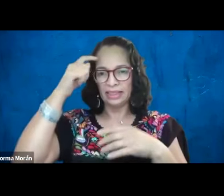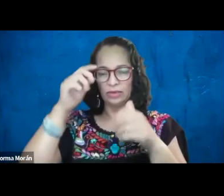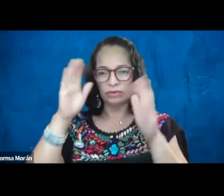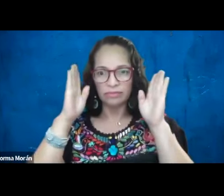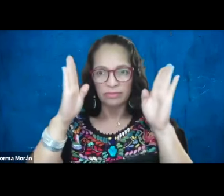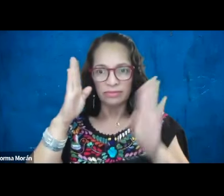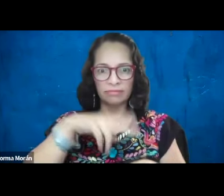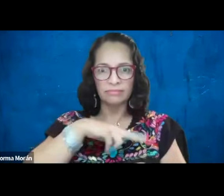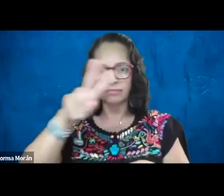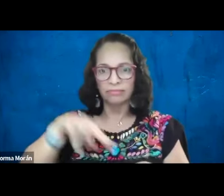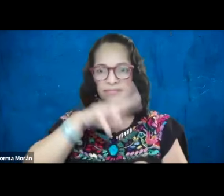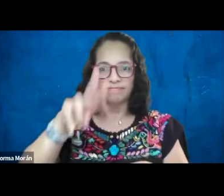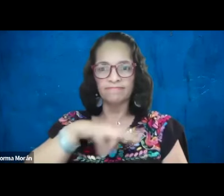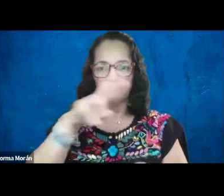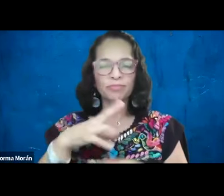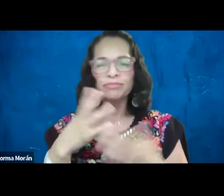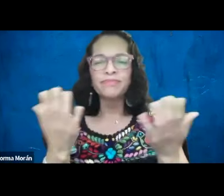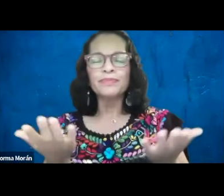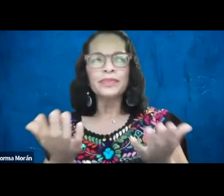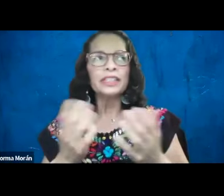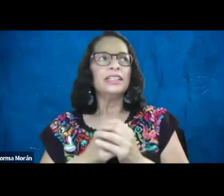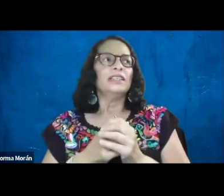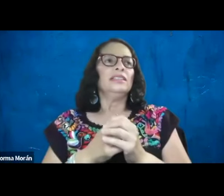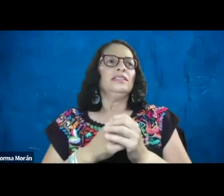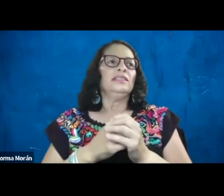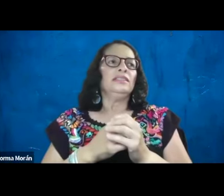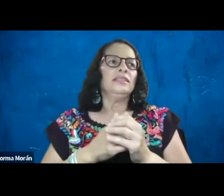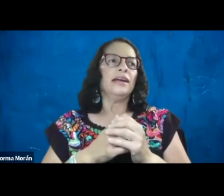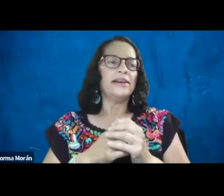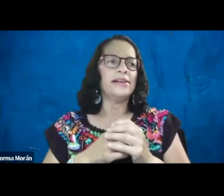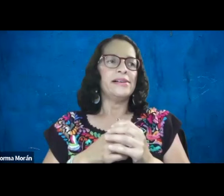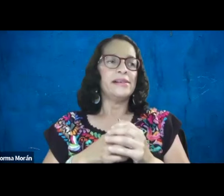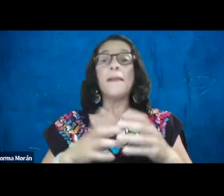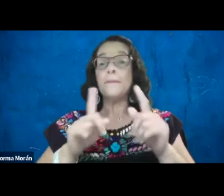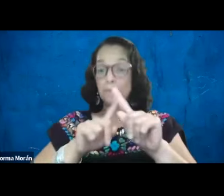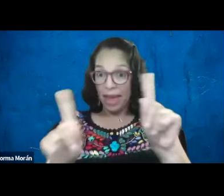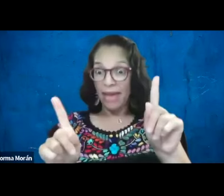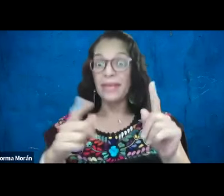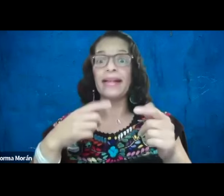And that really weighed on my mind, trying to keep my attention on all three spaces at the same time.